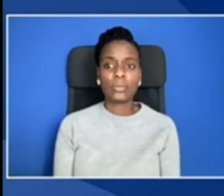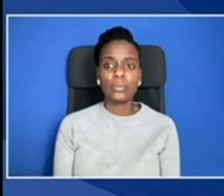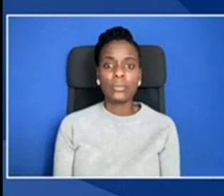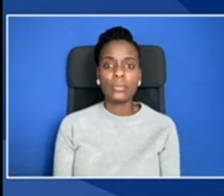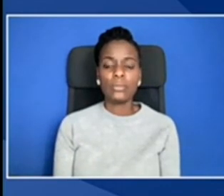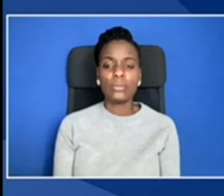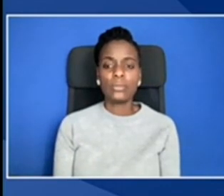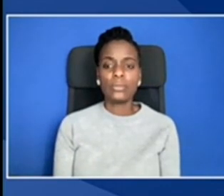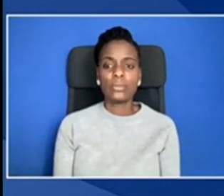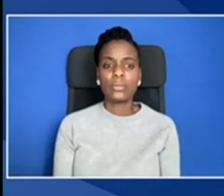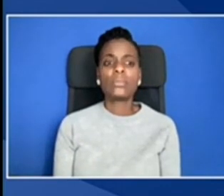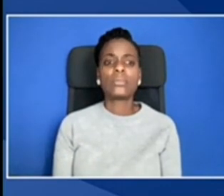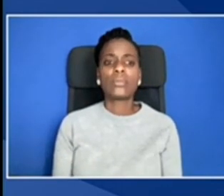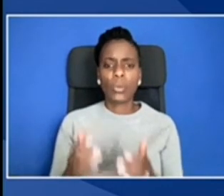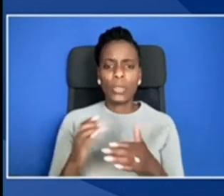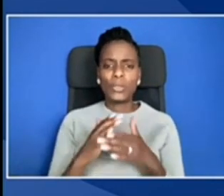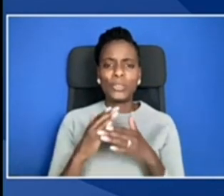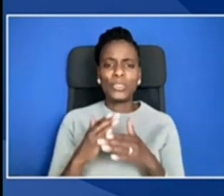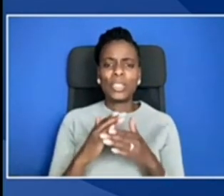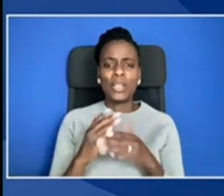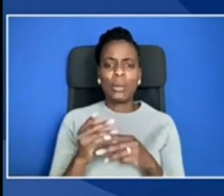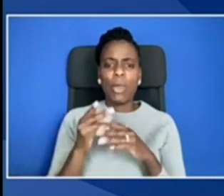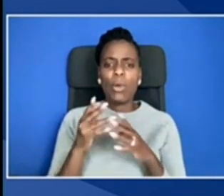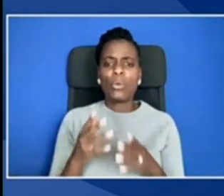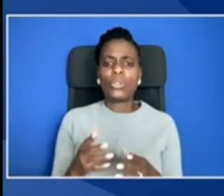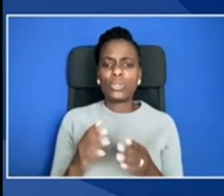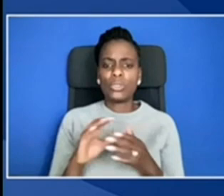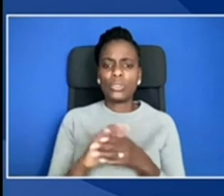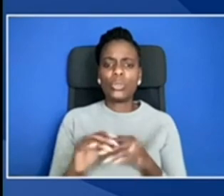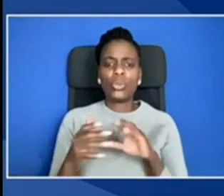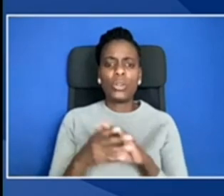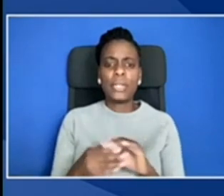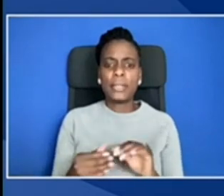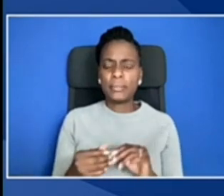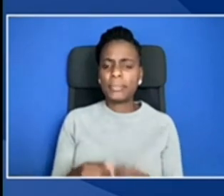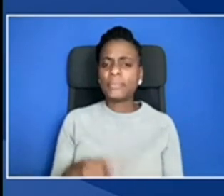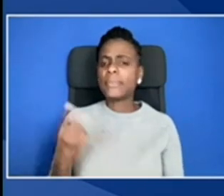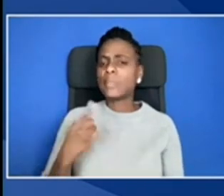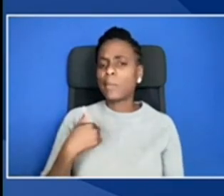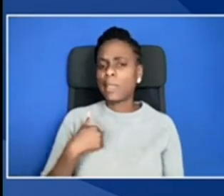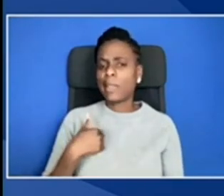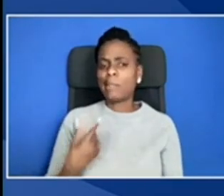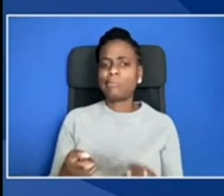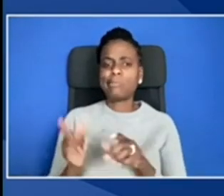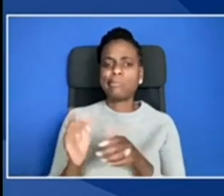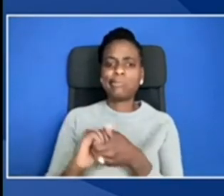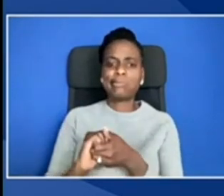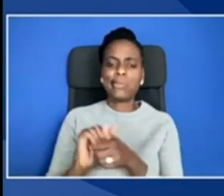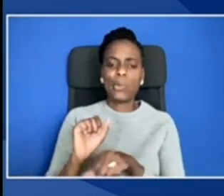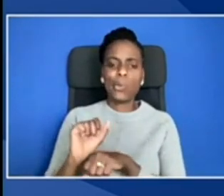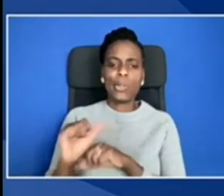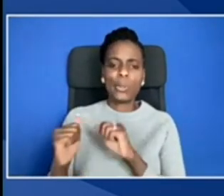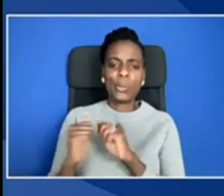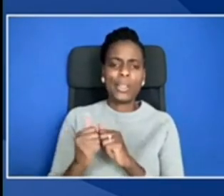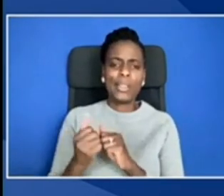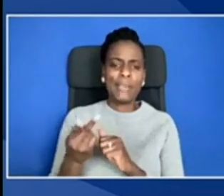I want to share a borrower story. This is someone I worked with quite a few years back when I was a student loan